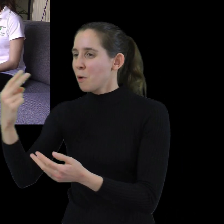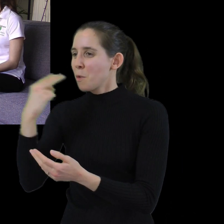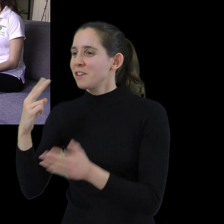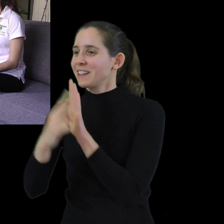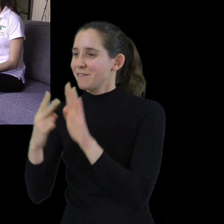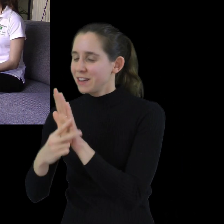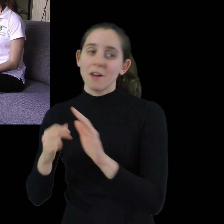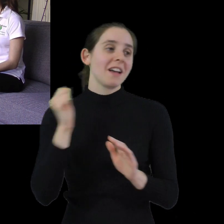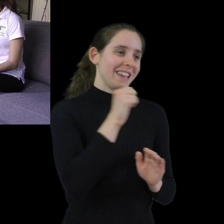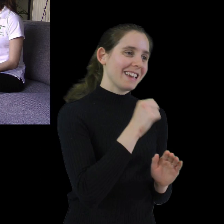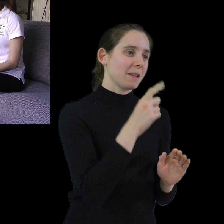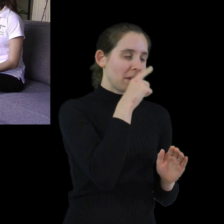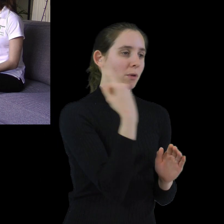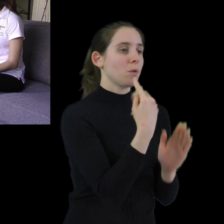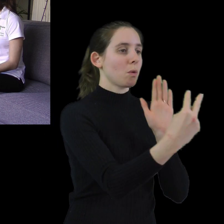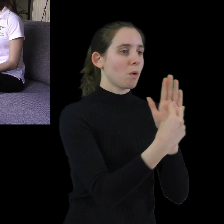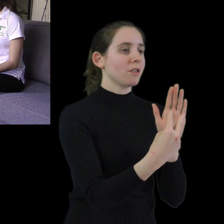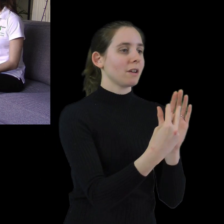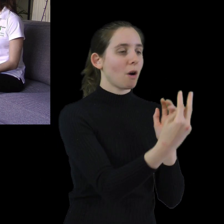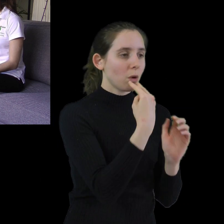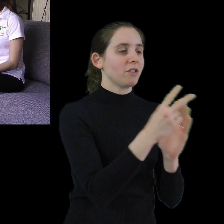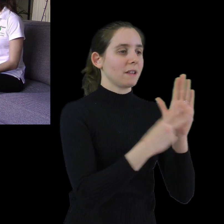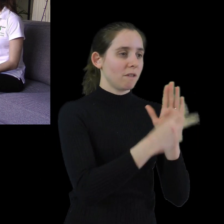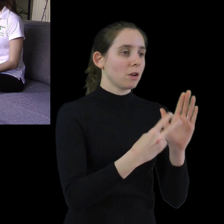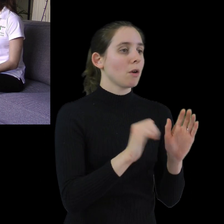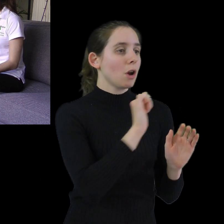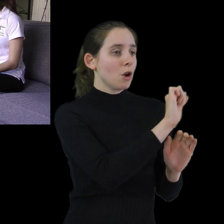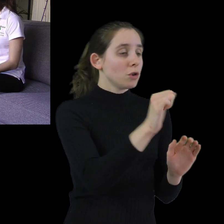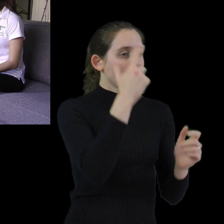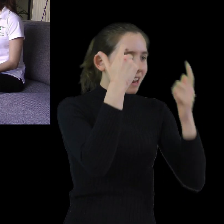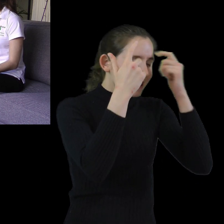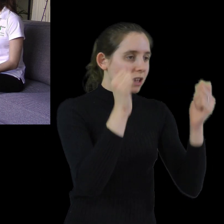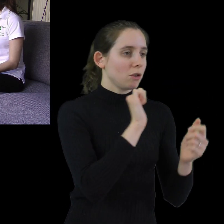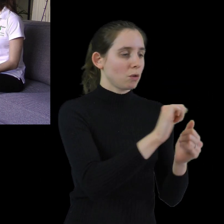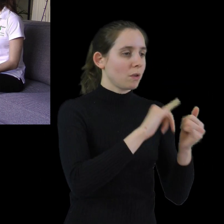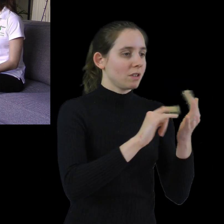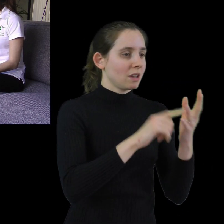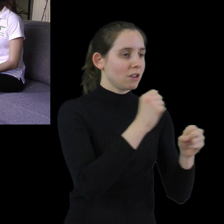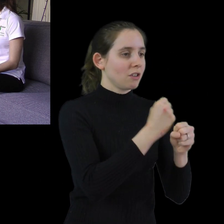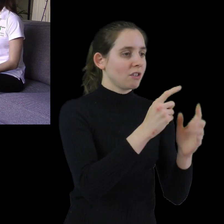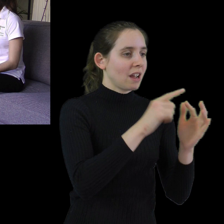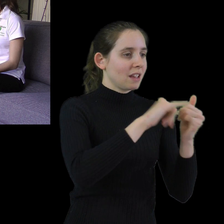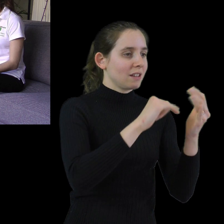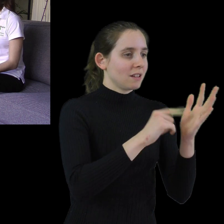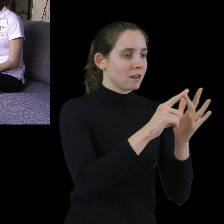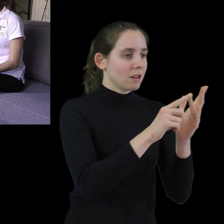Coralie: ...whoever's watching this video, yeah, your ideas, your suggestions, so that we can put it in the melting pot and see